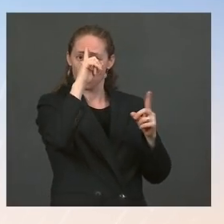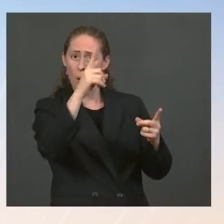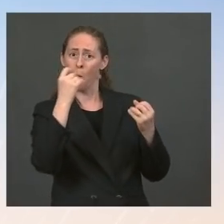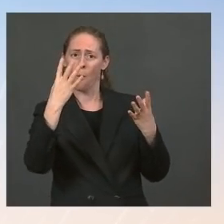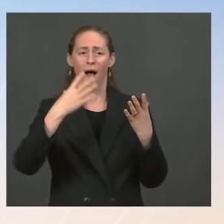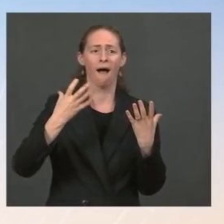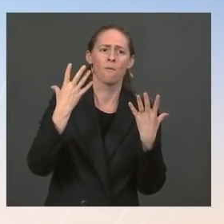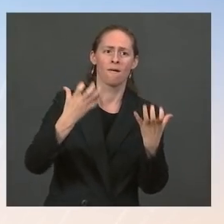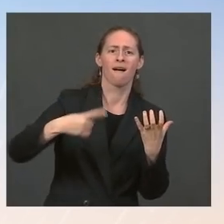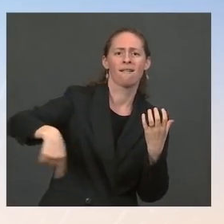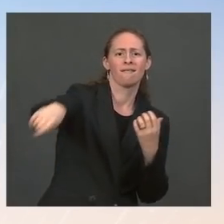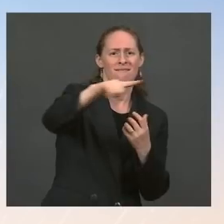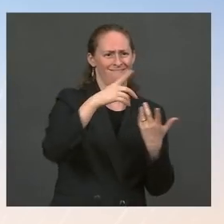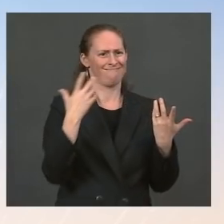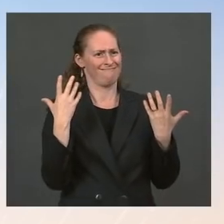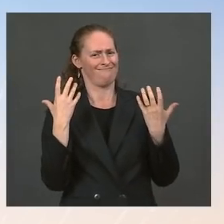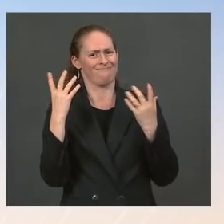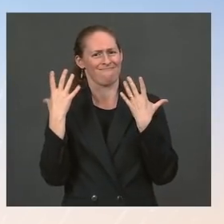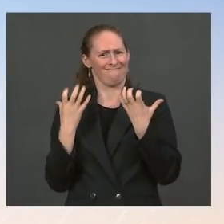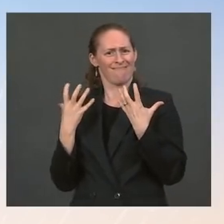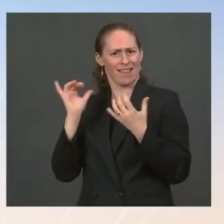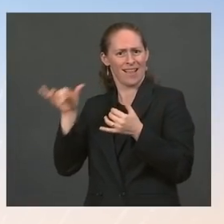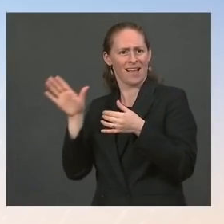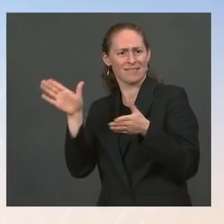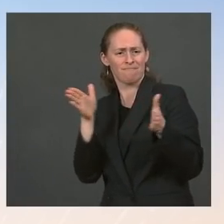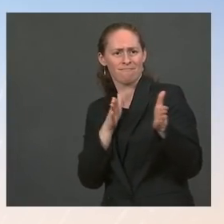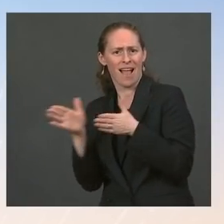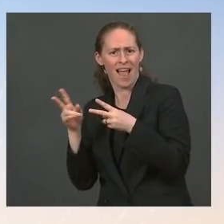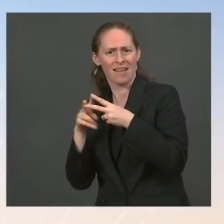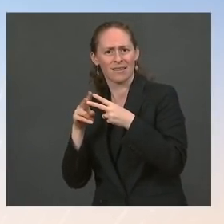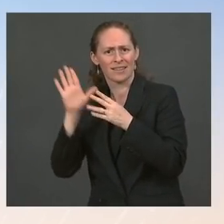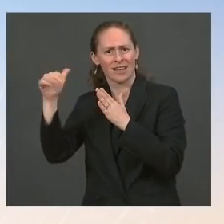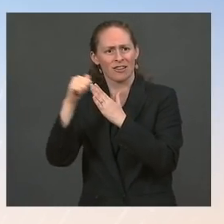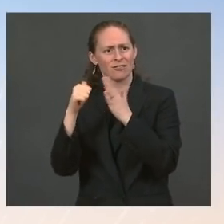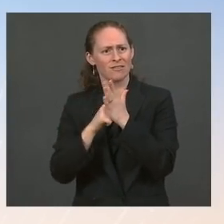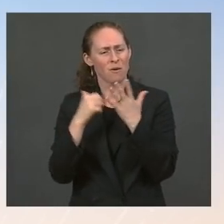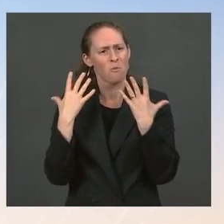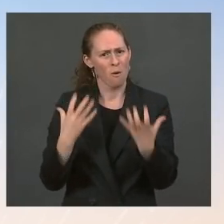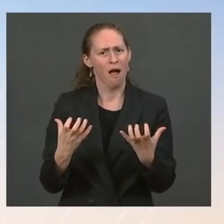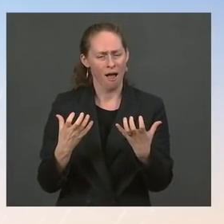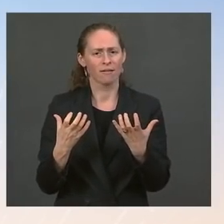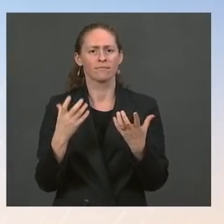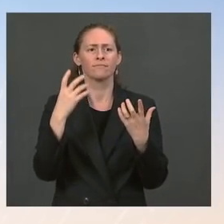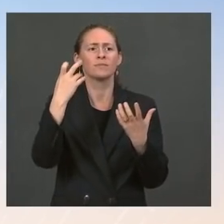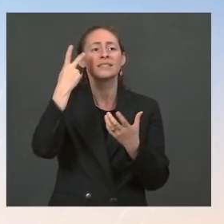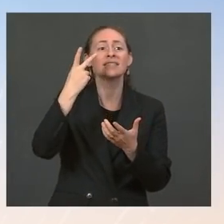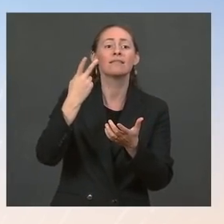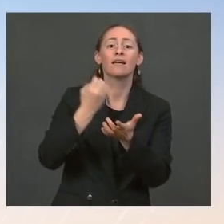about the values at the core of the President's agenda: ensuring our economy works for the middle class, not just those at the top.